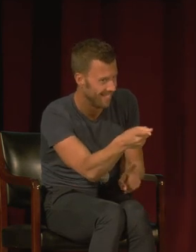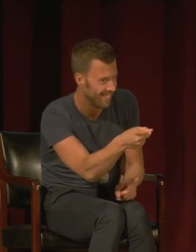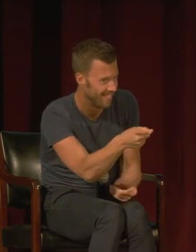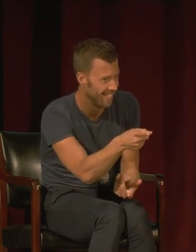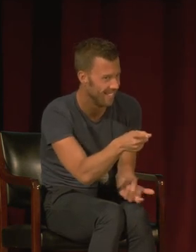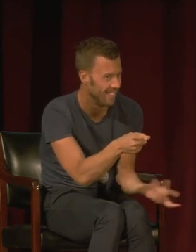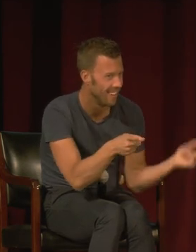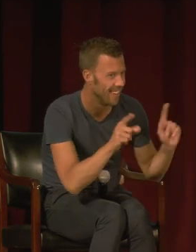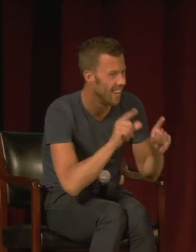She goes to Gallaudet.